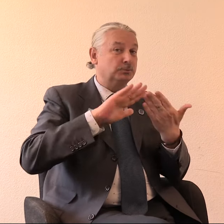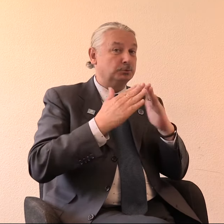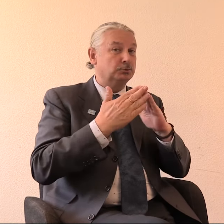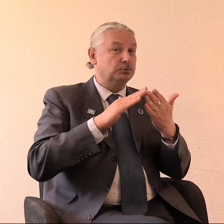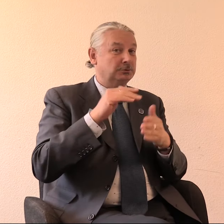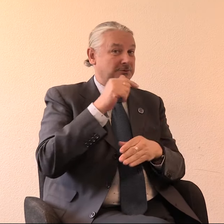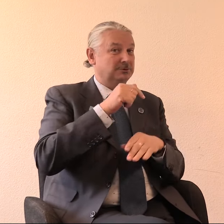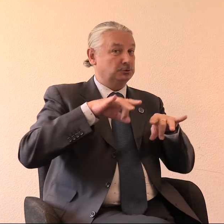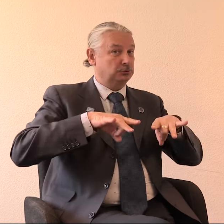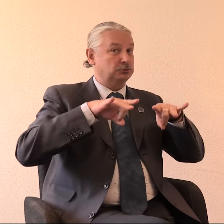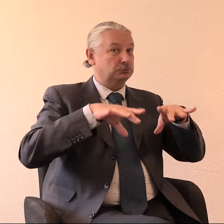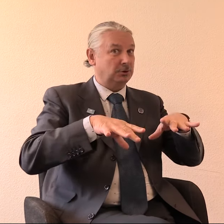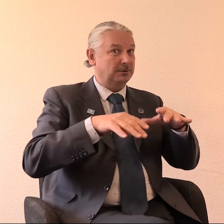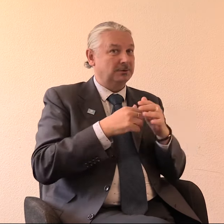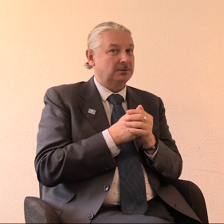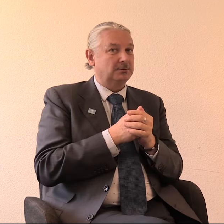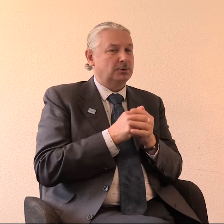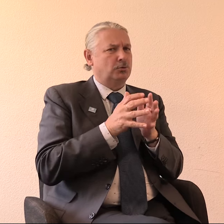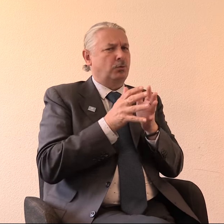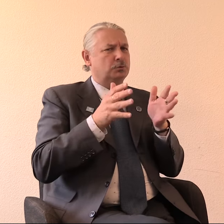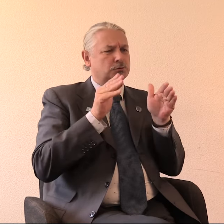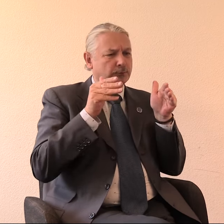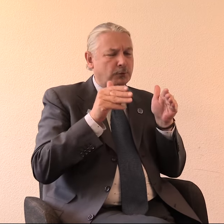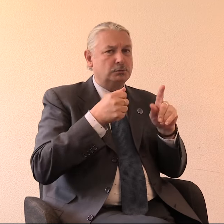I am very involved in the Deaf community in Australia